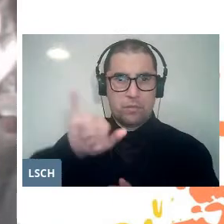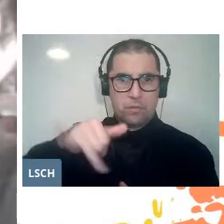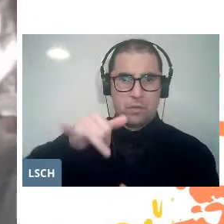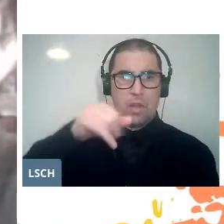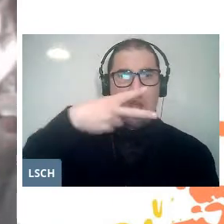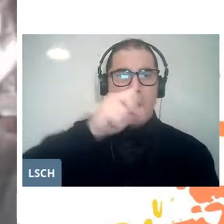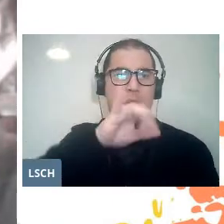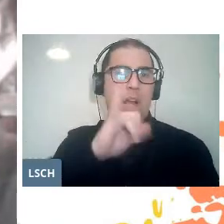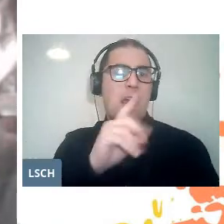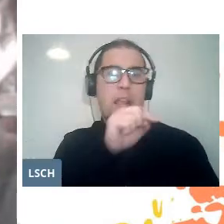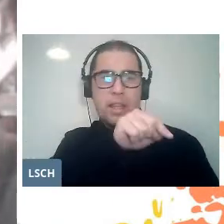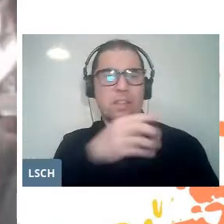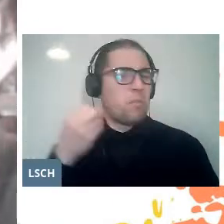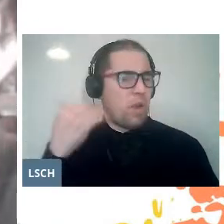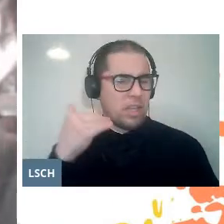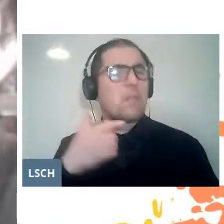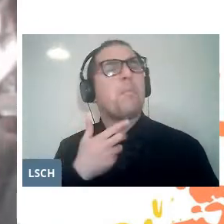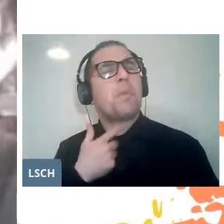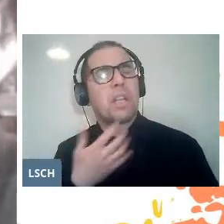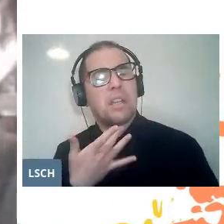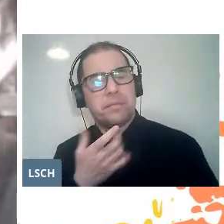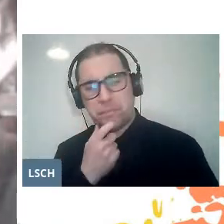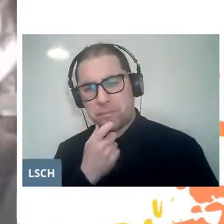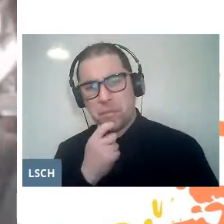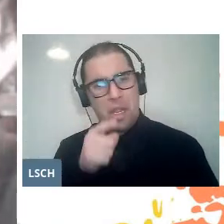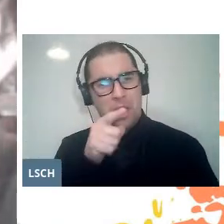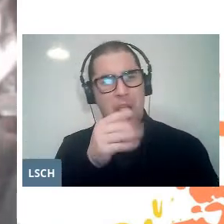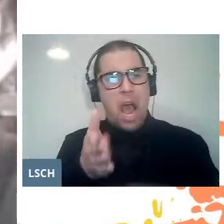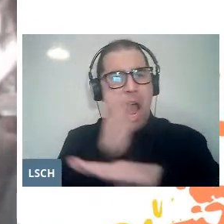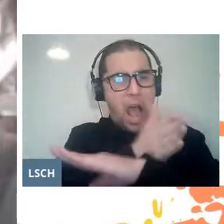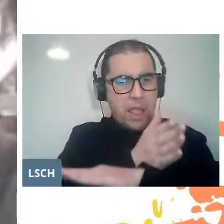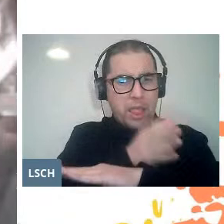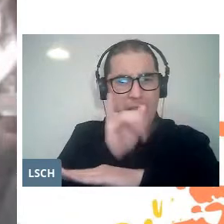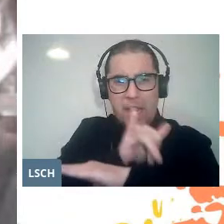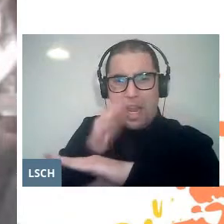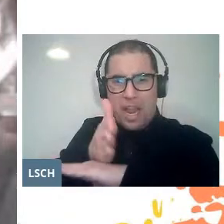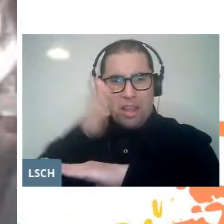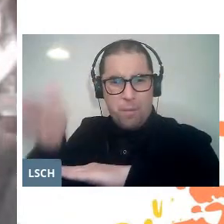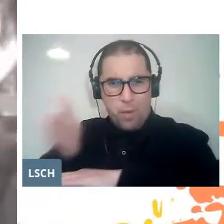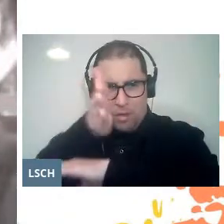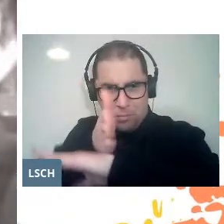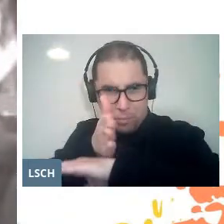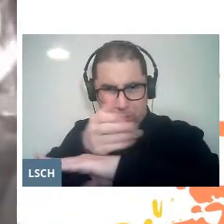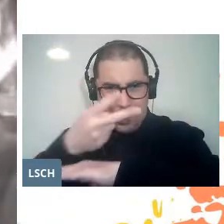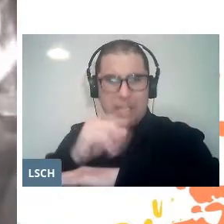This is very interesting because it will mark something unprecedented in the production of this composer.